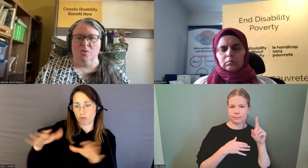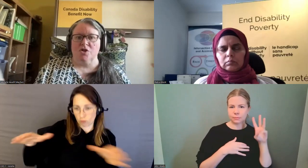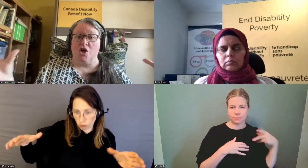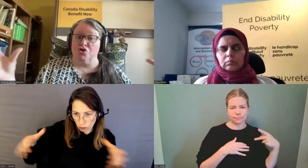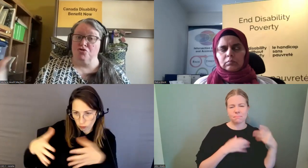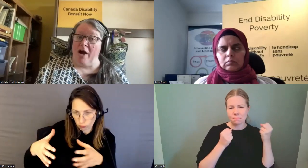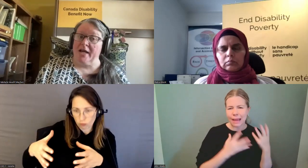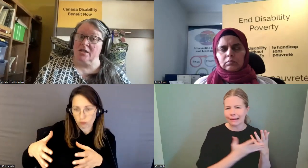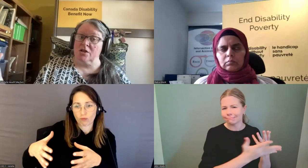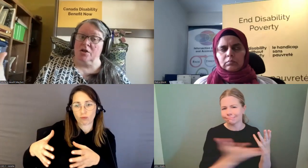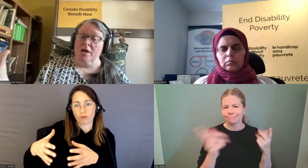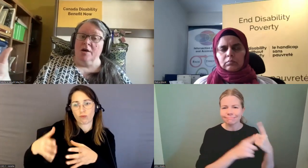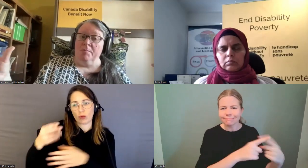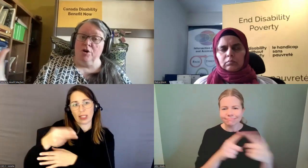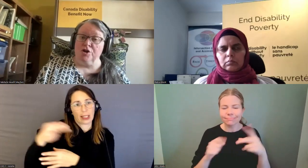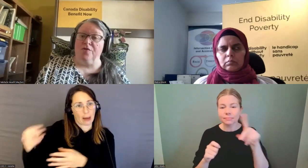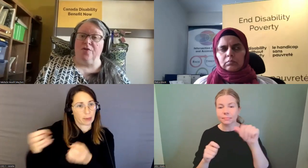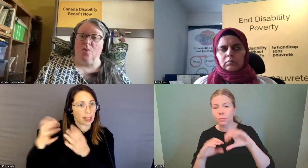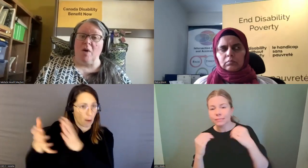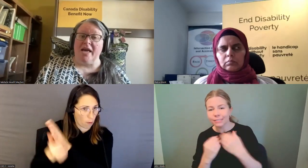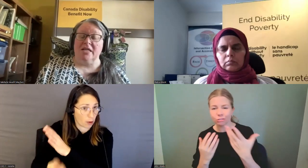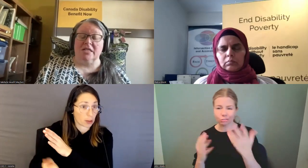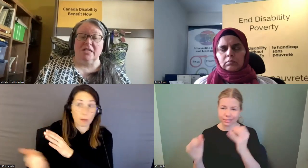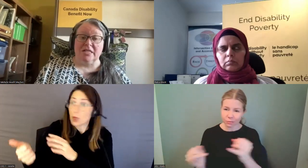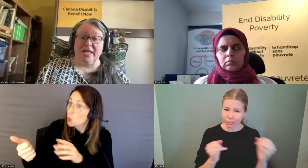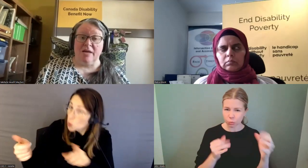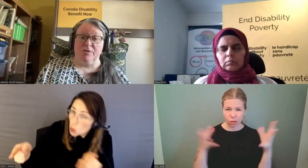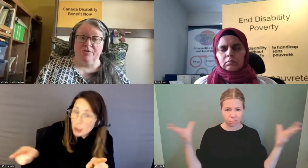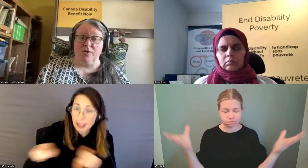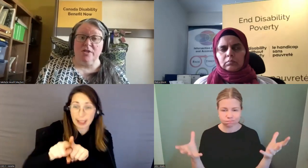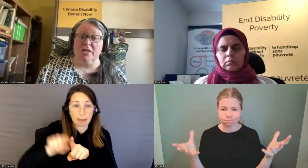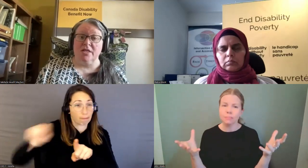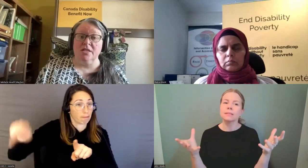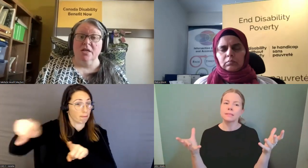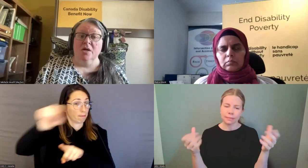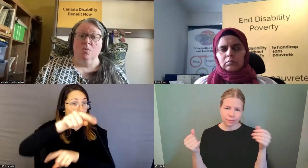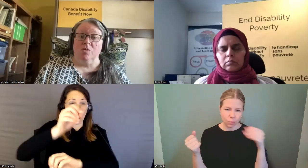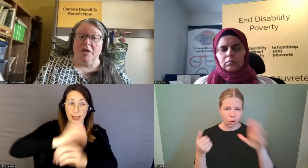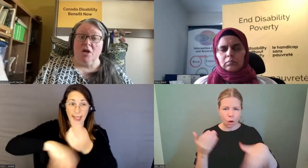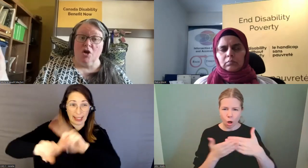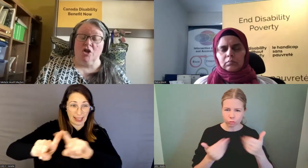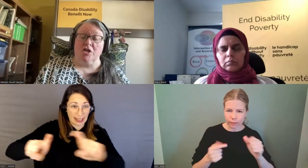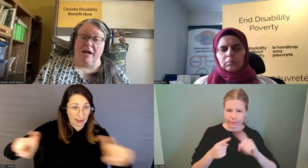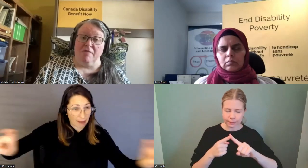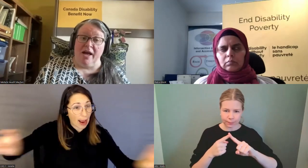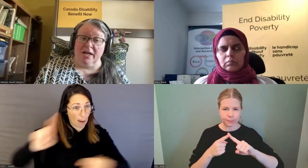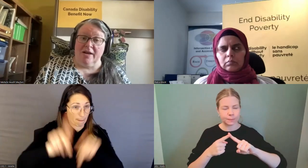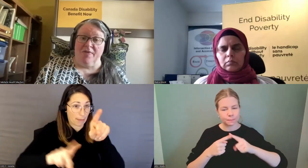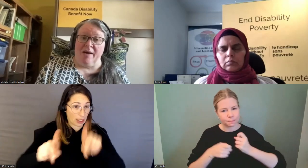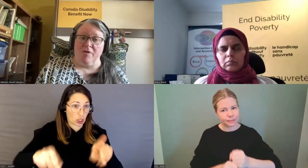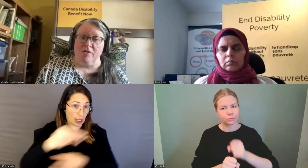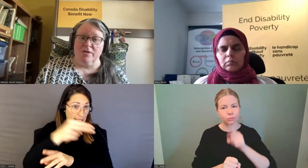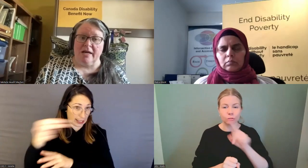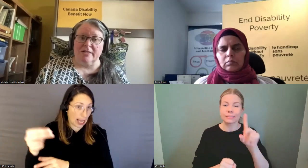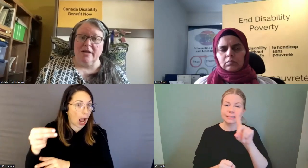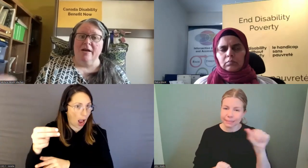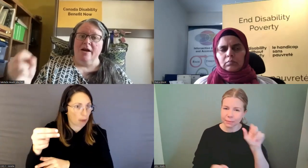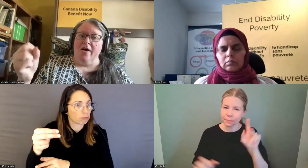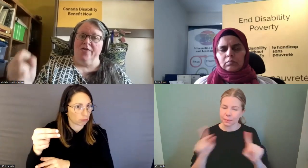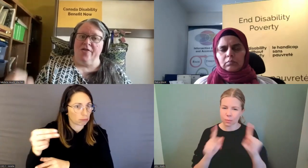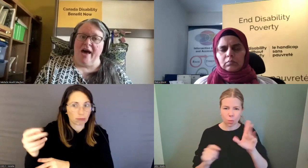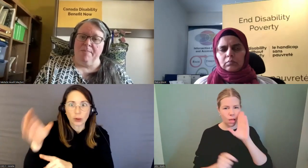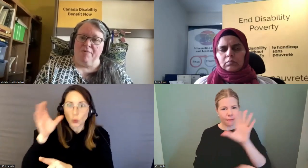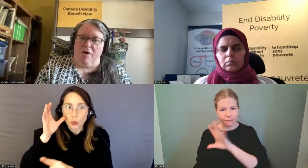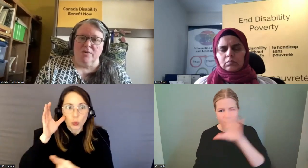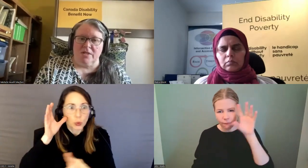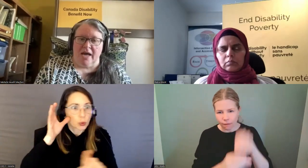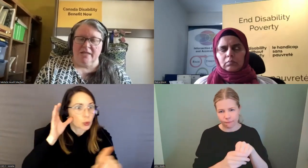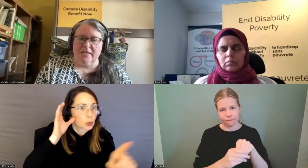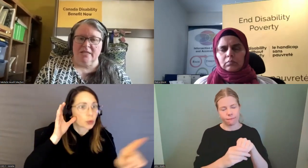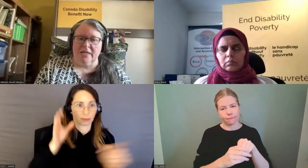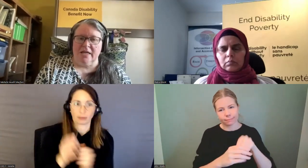INDIVIDUALS WILL BE PUSHING FOR HOW WE WILL BE HEARD IN THAT PROCESS AND THAT PROCESS